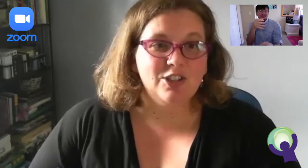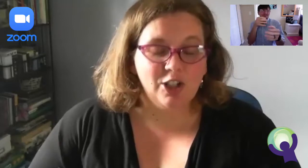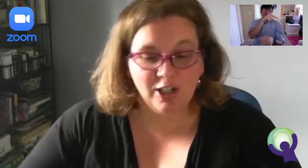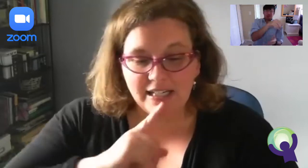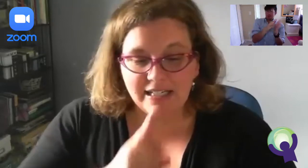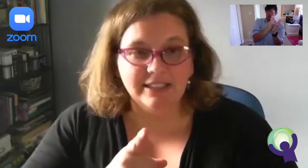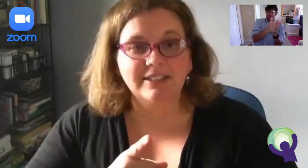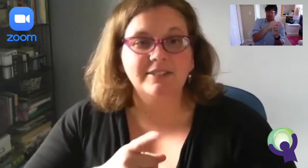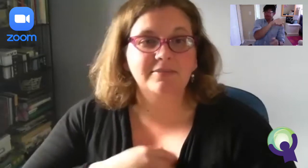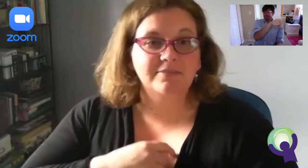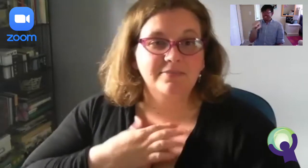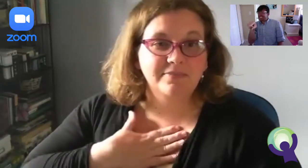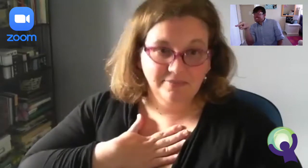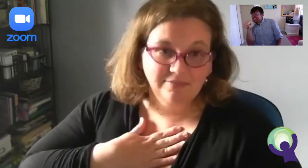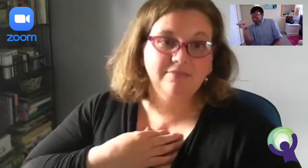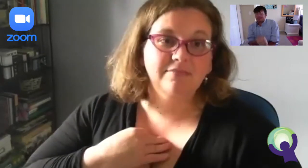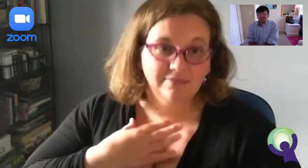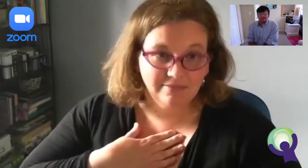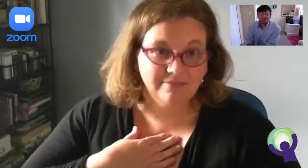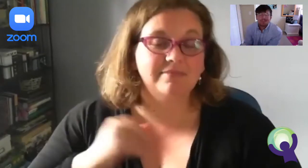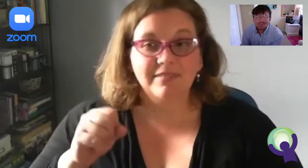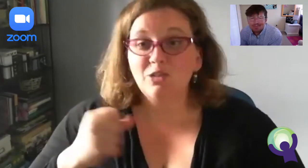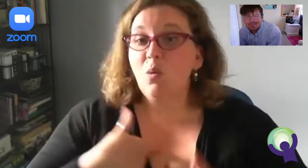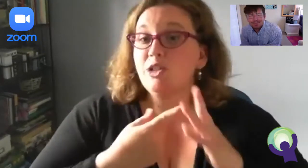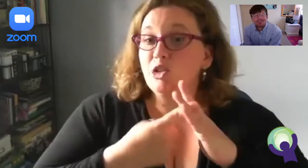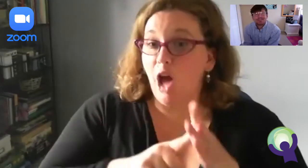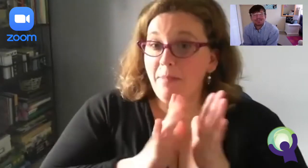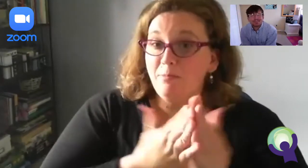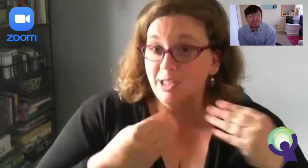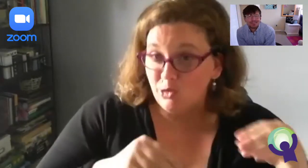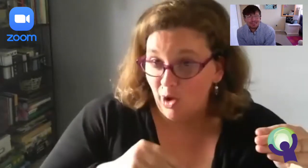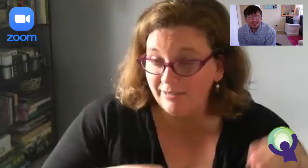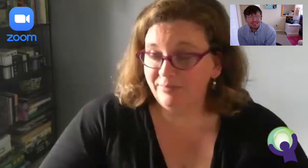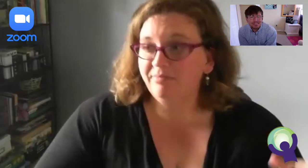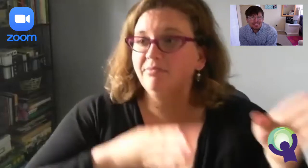over the years? I know you talked about the bookstore and then a couple others, expanding on that a little.